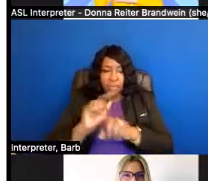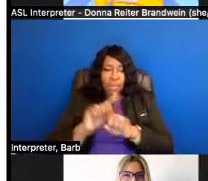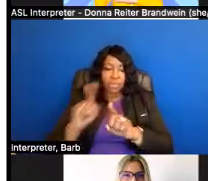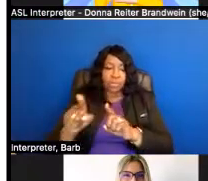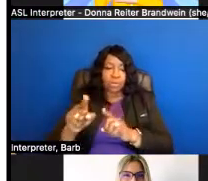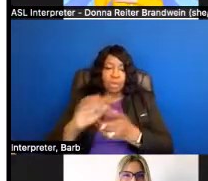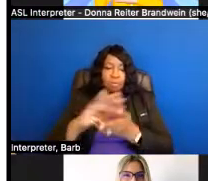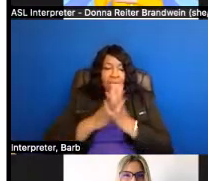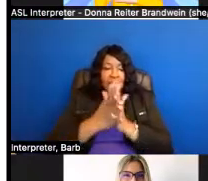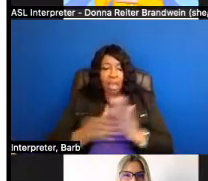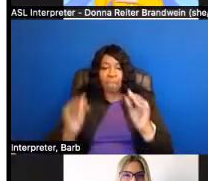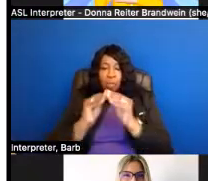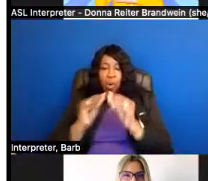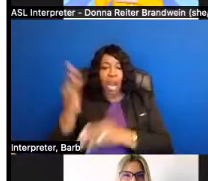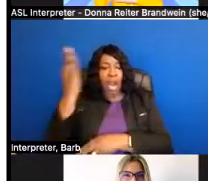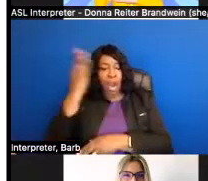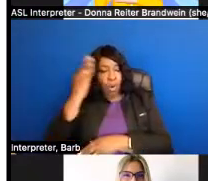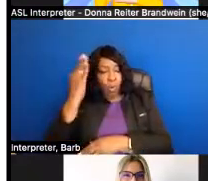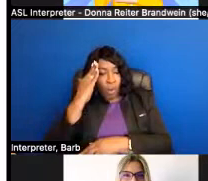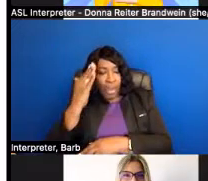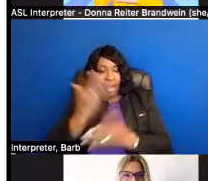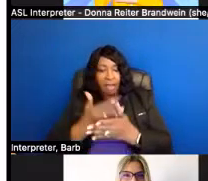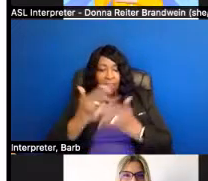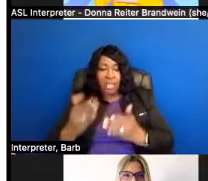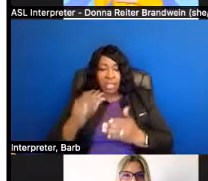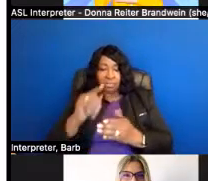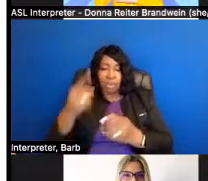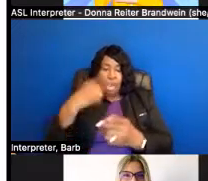Tasha saw accessibility trickling to the other cultural centers.